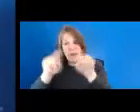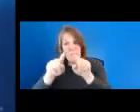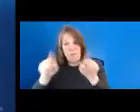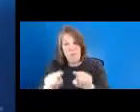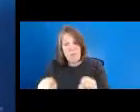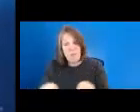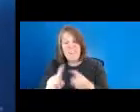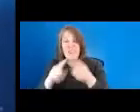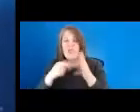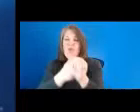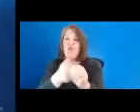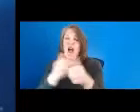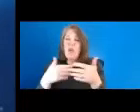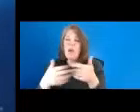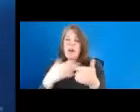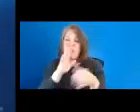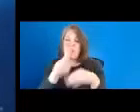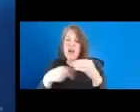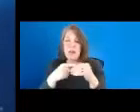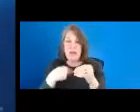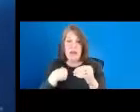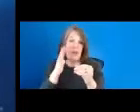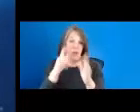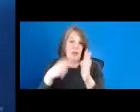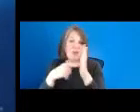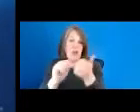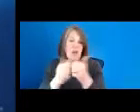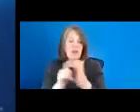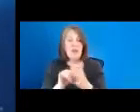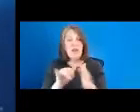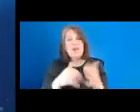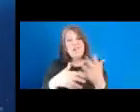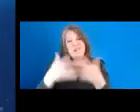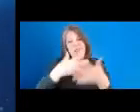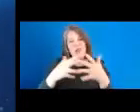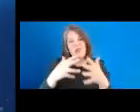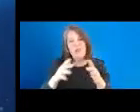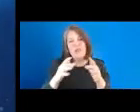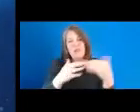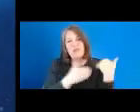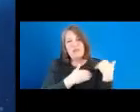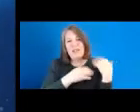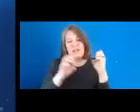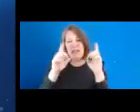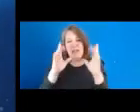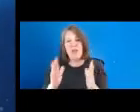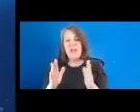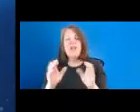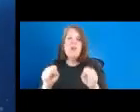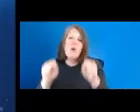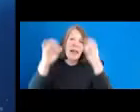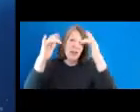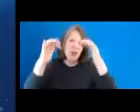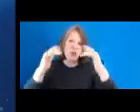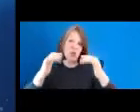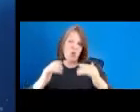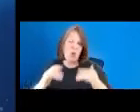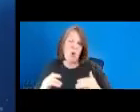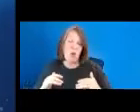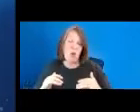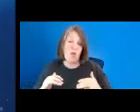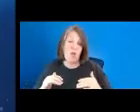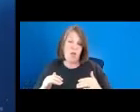about I will show you how that works. 16:28:13 I can scroll through this as the